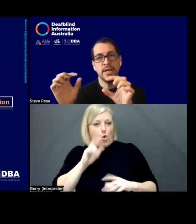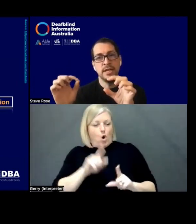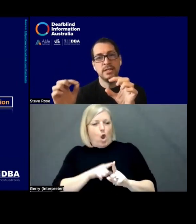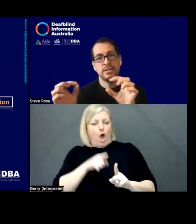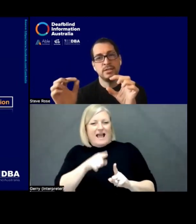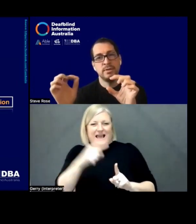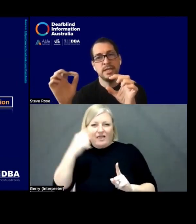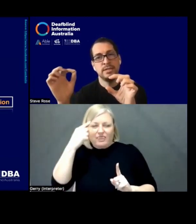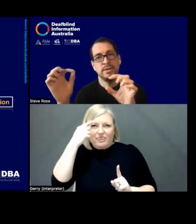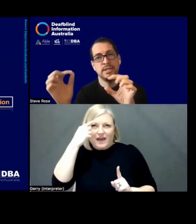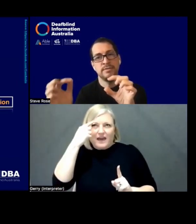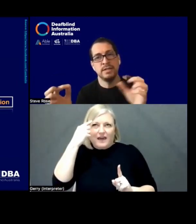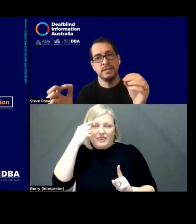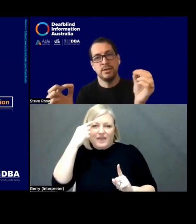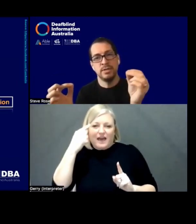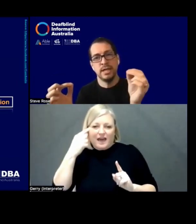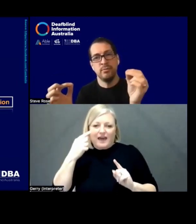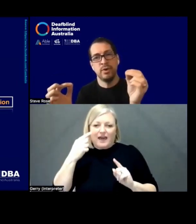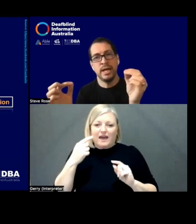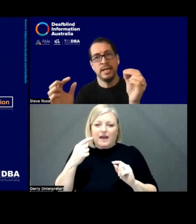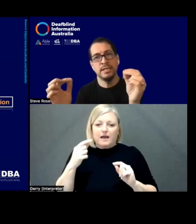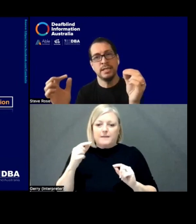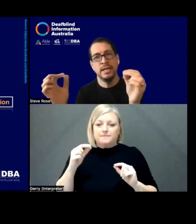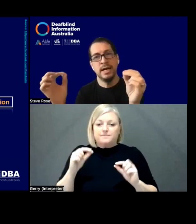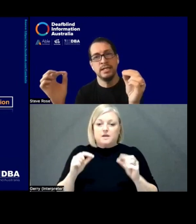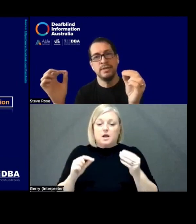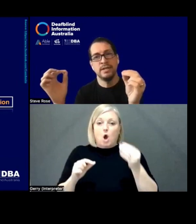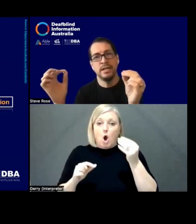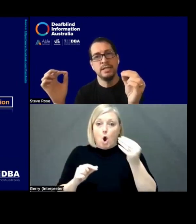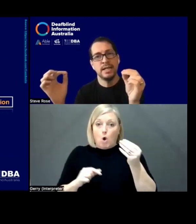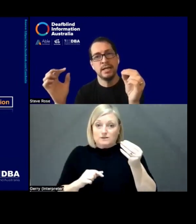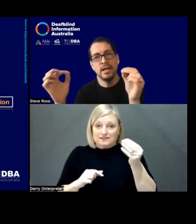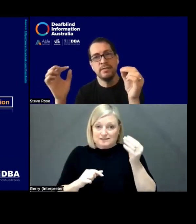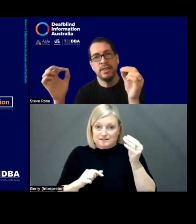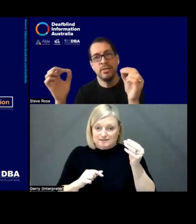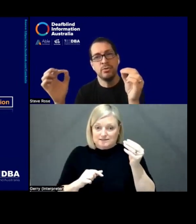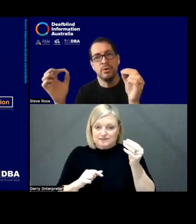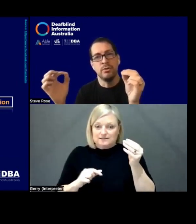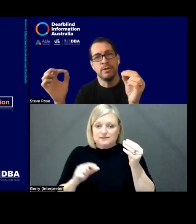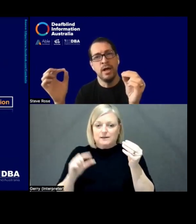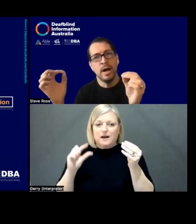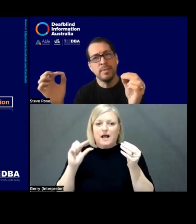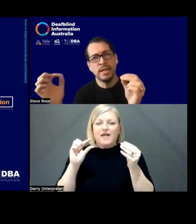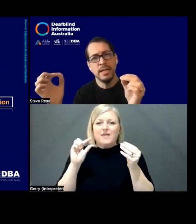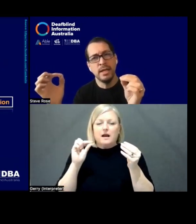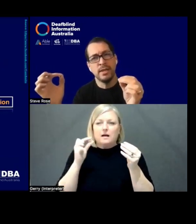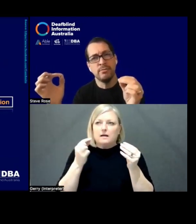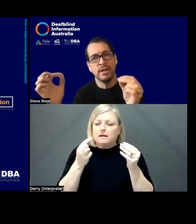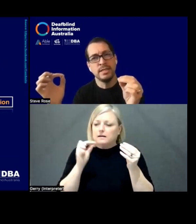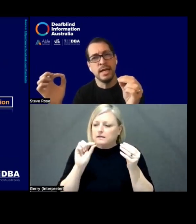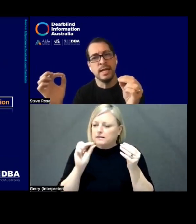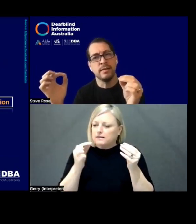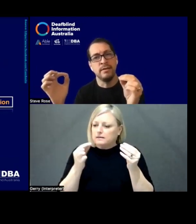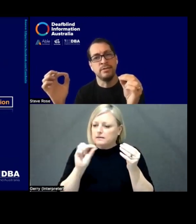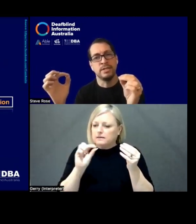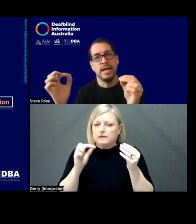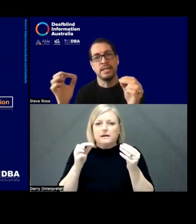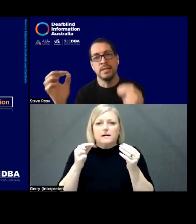just doing this with his fingers. He's holding it in one hand, and is that kind of a thought of, "I'm thinking about the rice cake that I've just had."